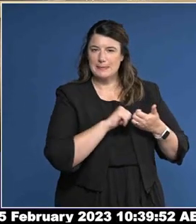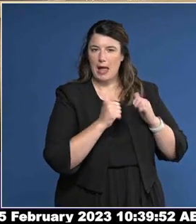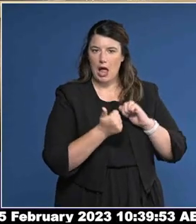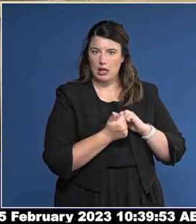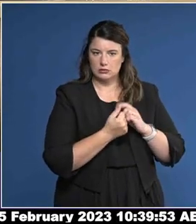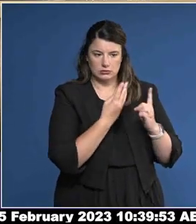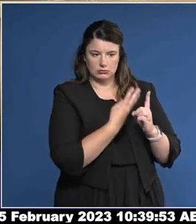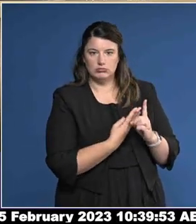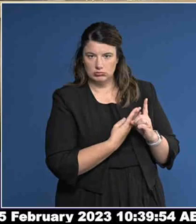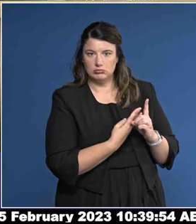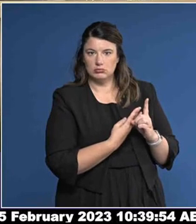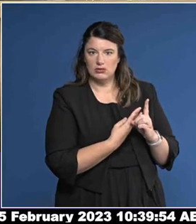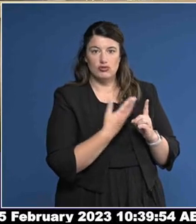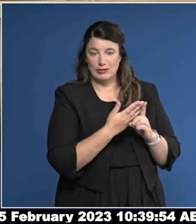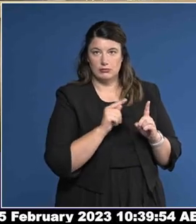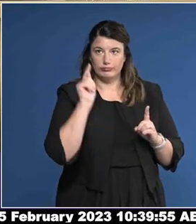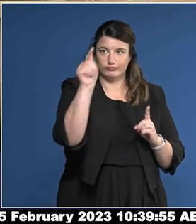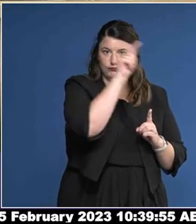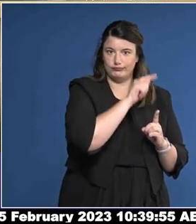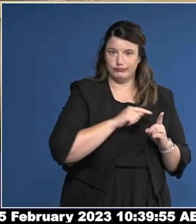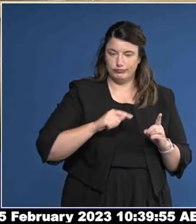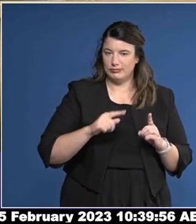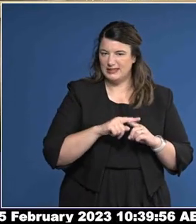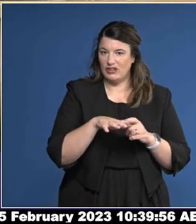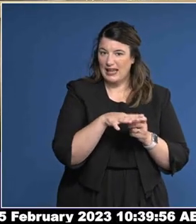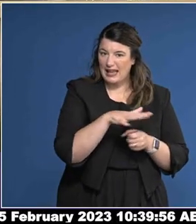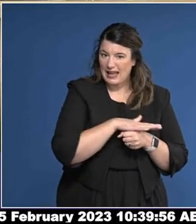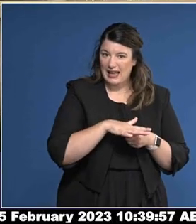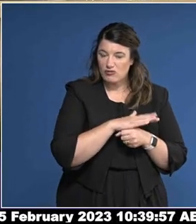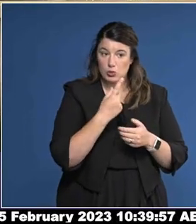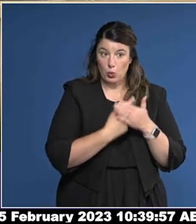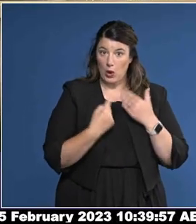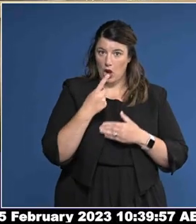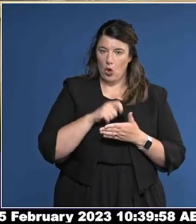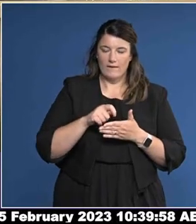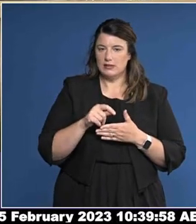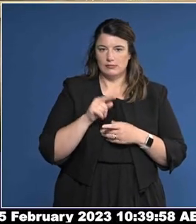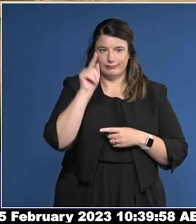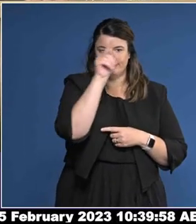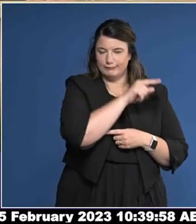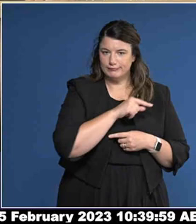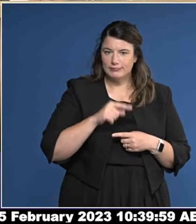who are geographically spread across the organisation, so they are not just based in head office. Plus we also have partnerships with RTOs as well.